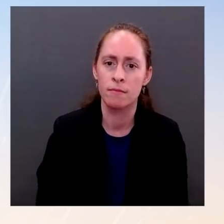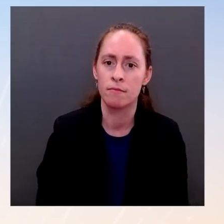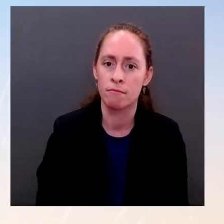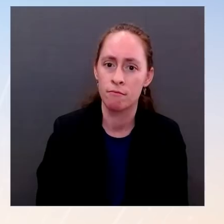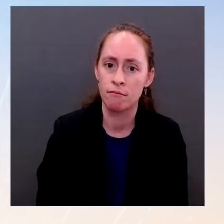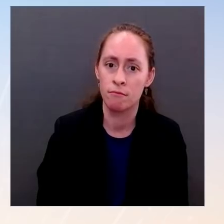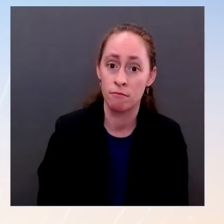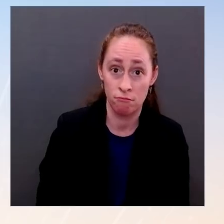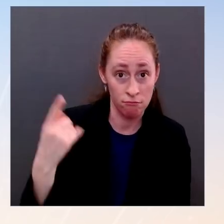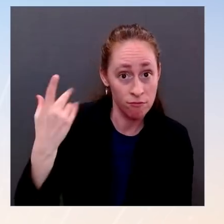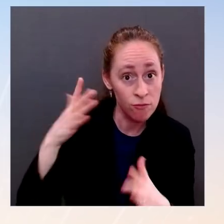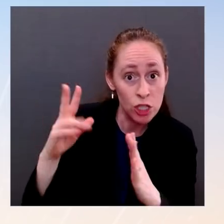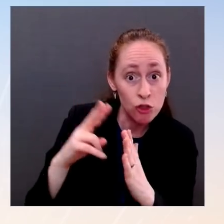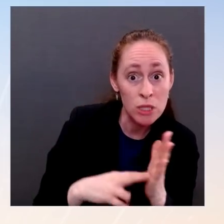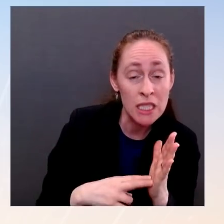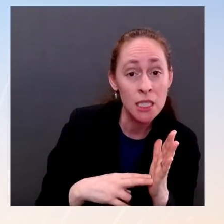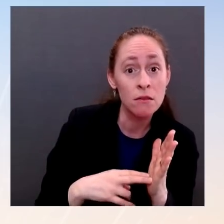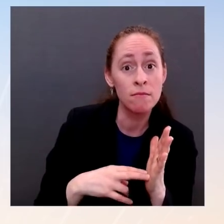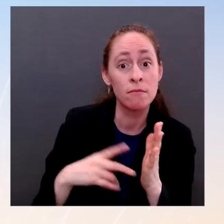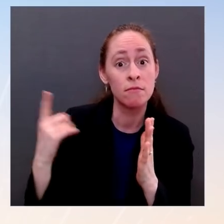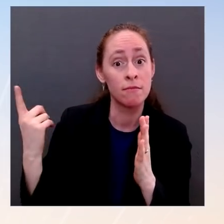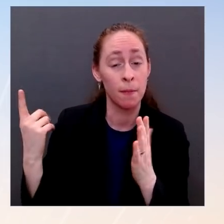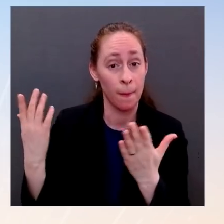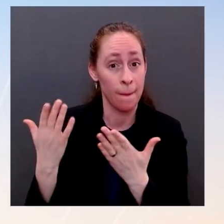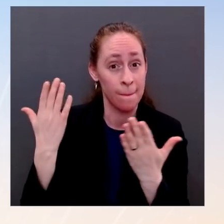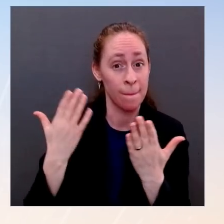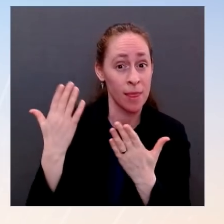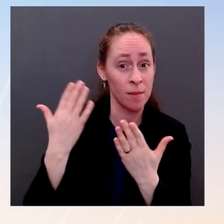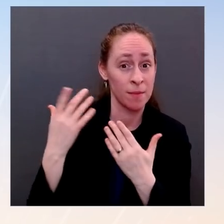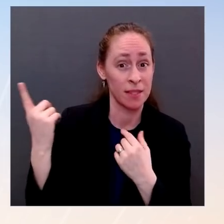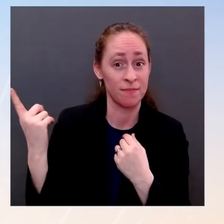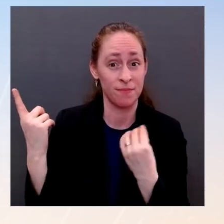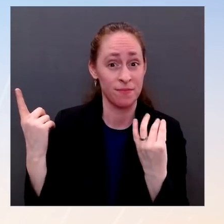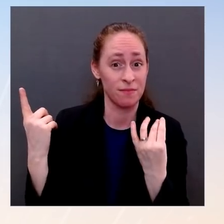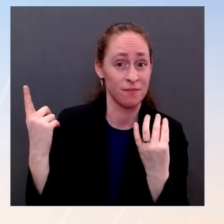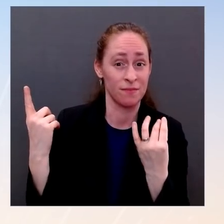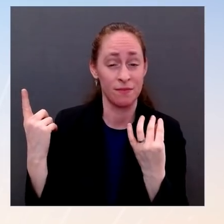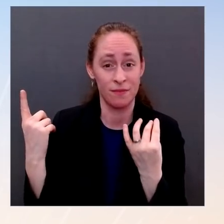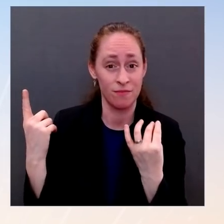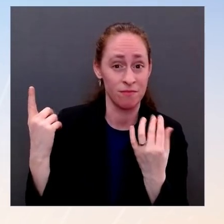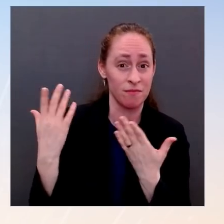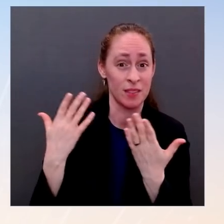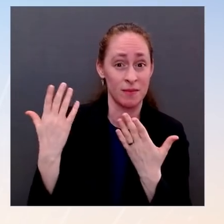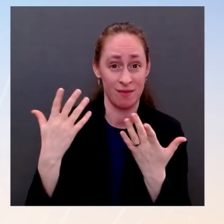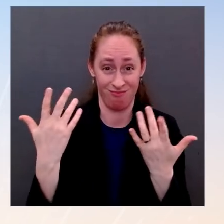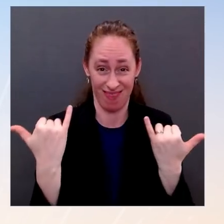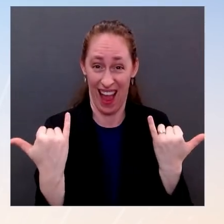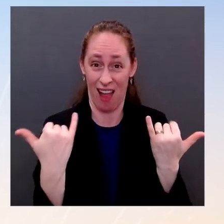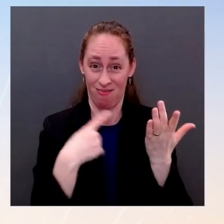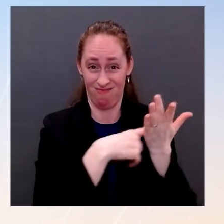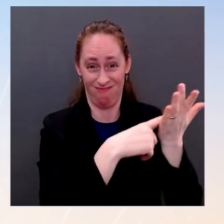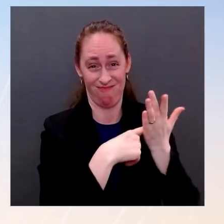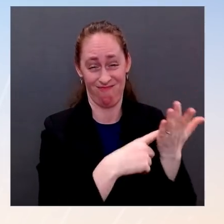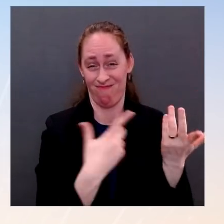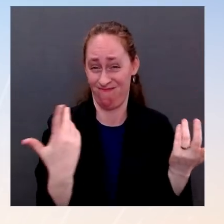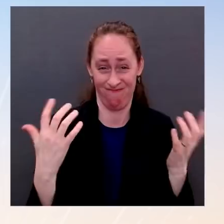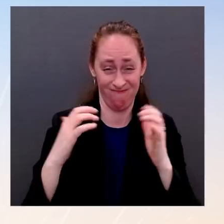Ms. Psaki: I think Josh asked a similar question, but I would just say I don't have an update on the internal discussions about the Russian response other than to convey that,